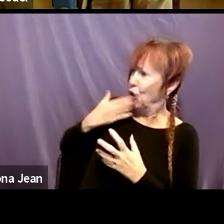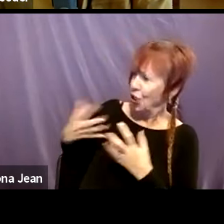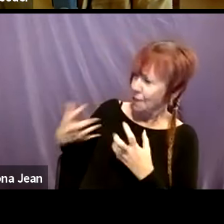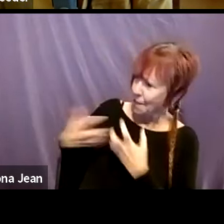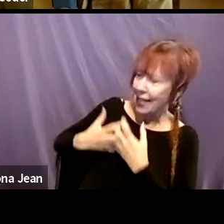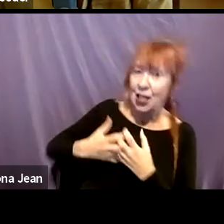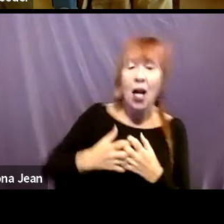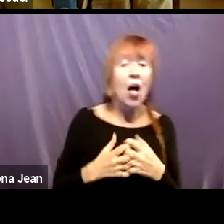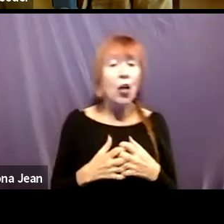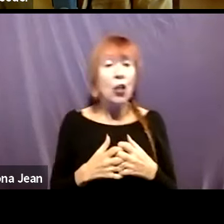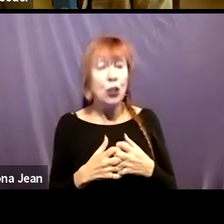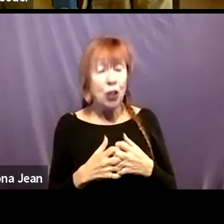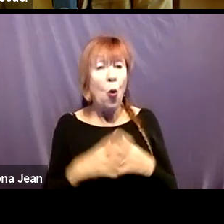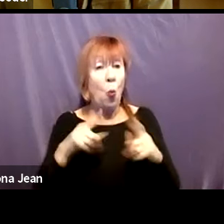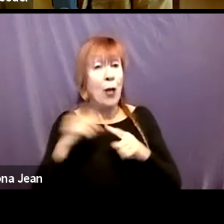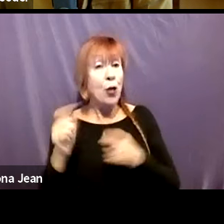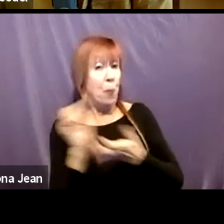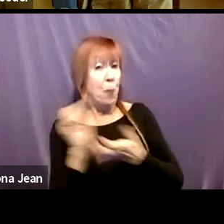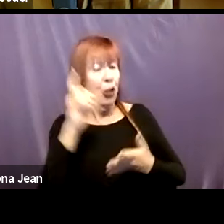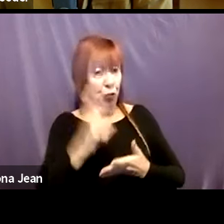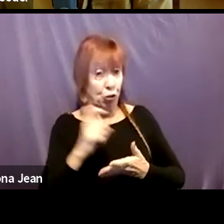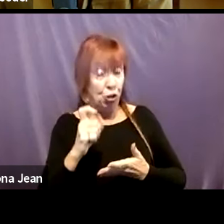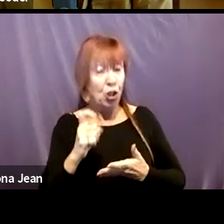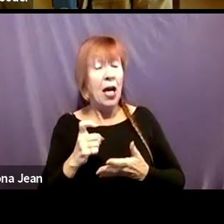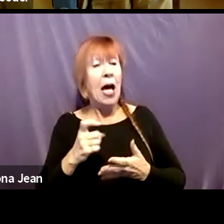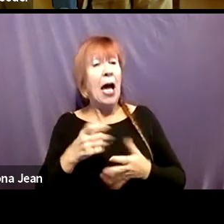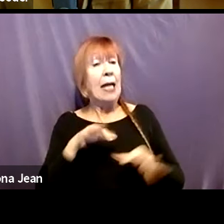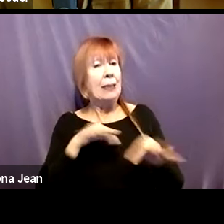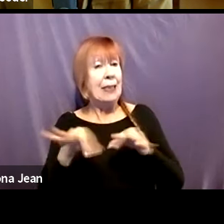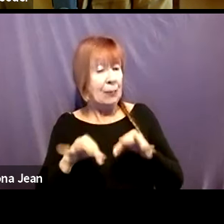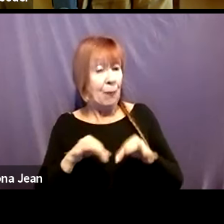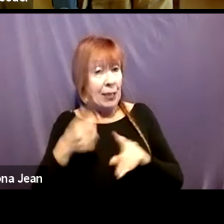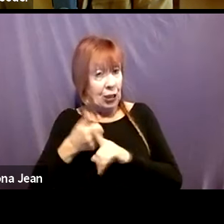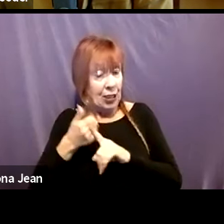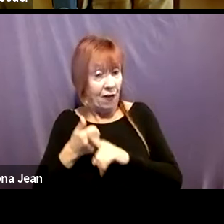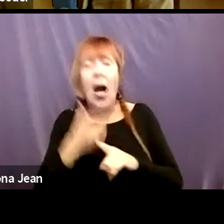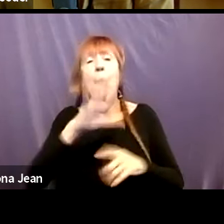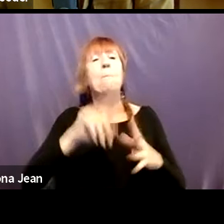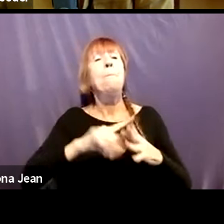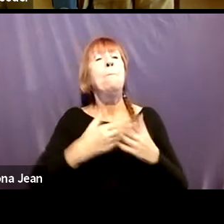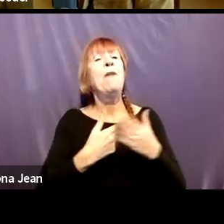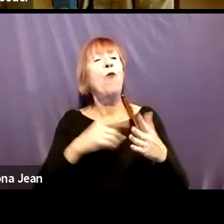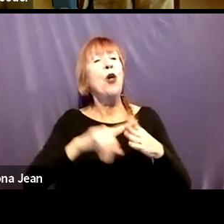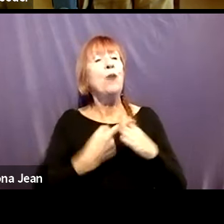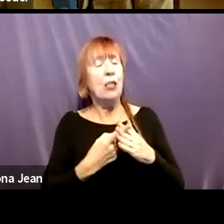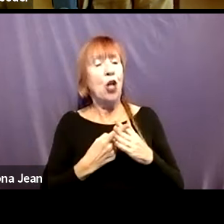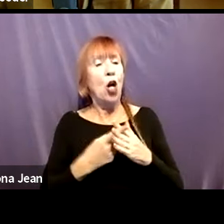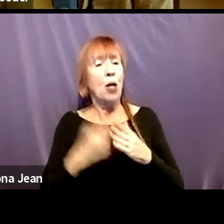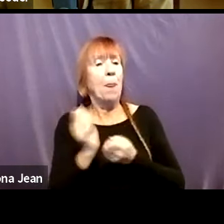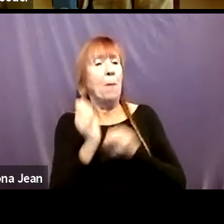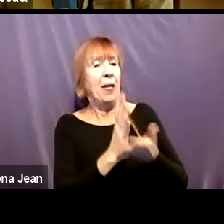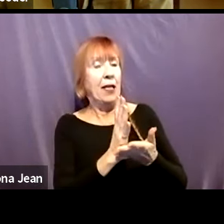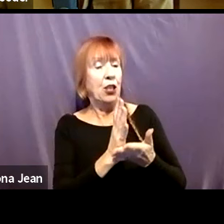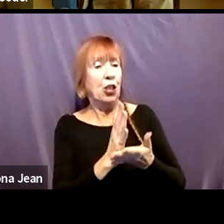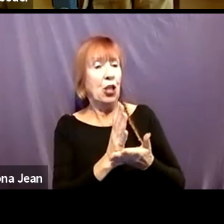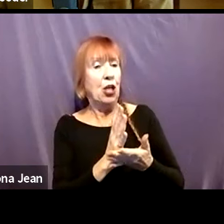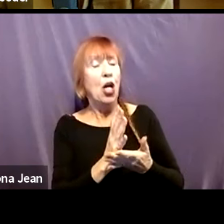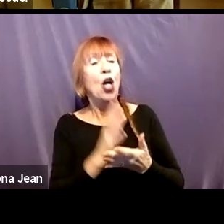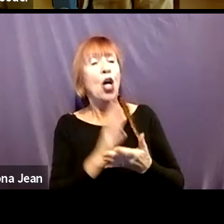you should talk about who you are. Before you get into the pitch, you have an opportunity to let the executives get to know who you are.